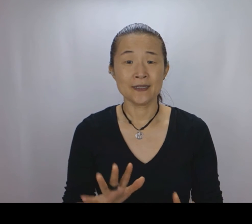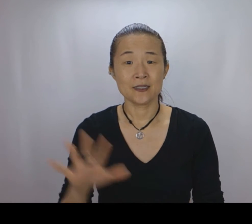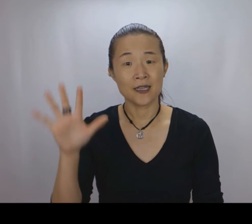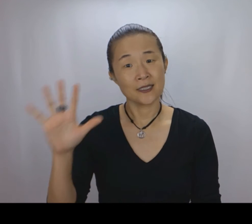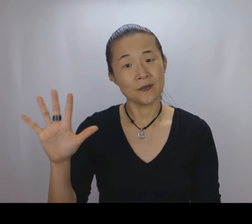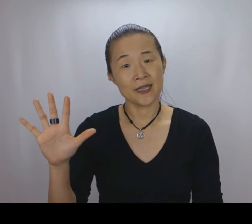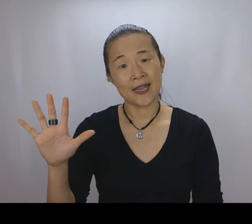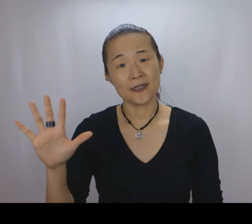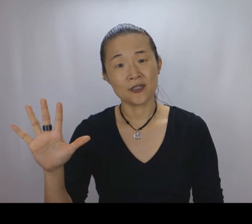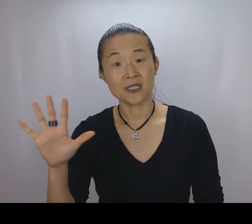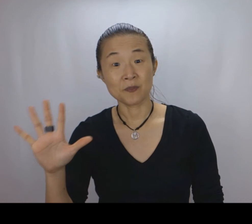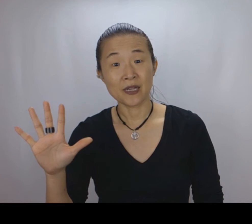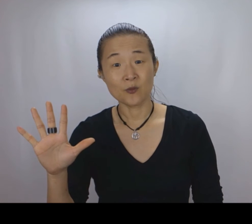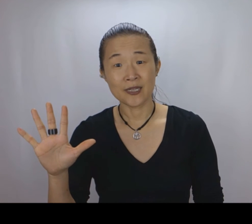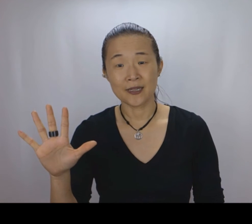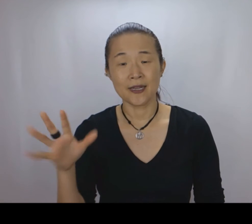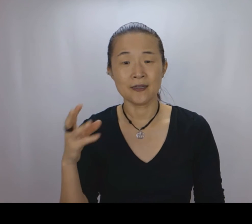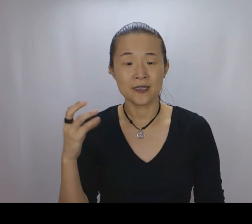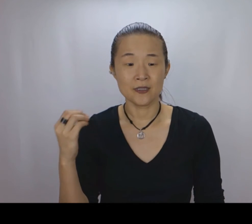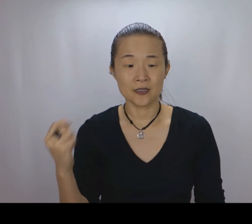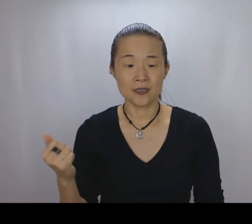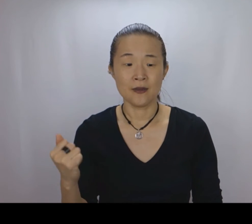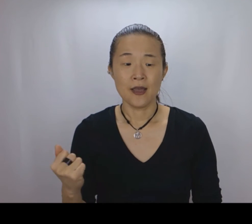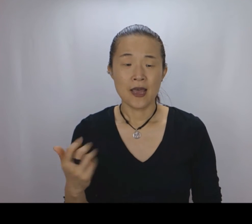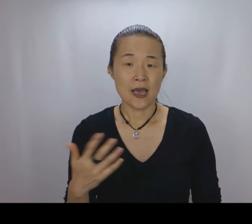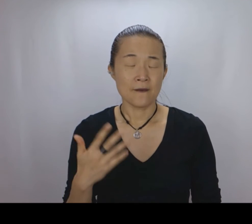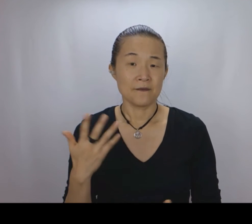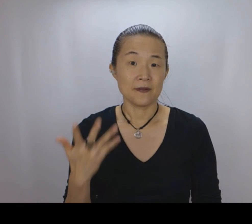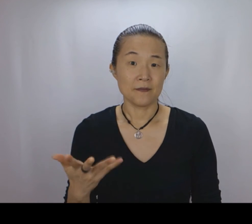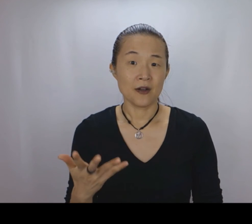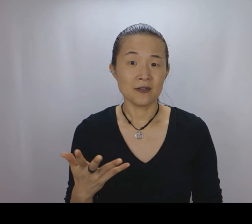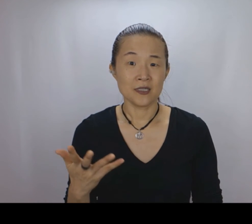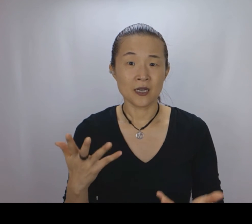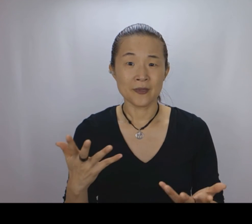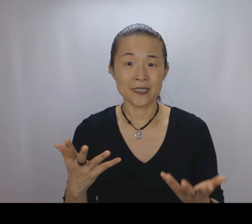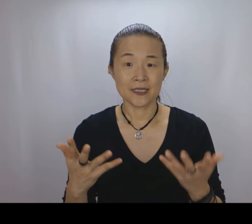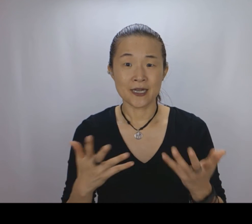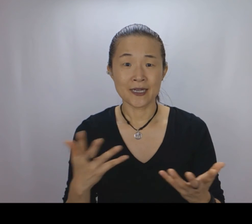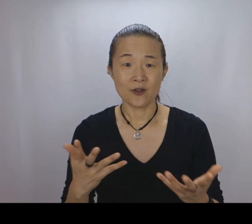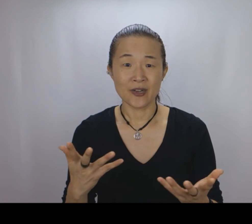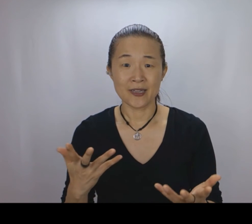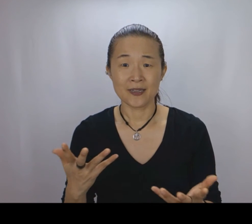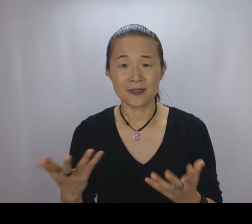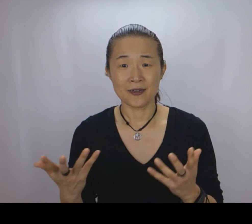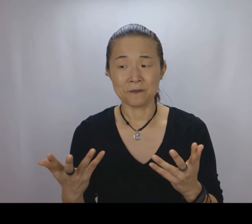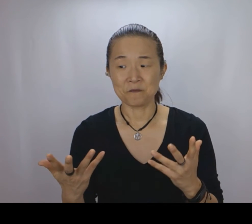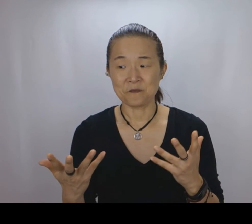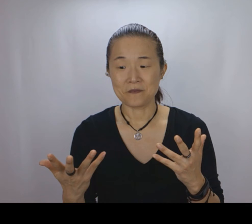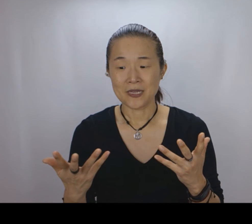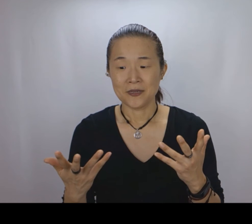So, that's going to be the hand you're going to spell with, and that you're going to have all the dominant signing with